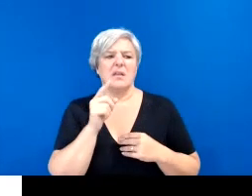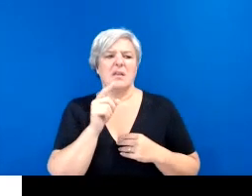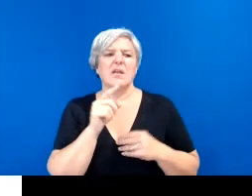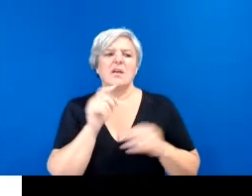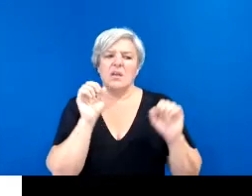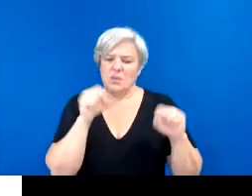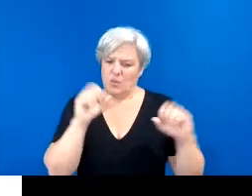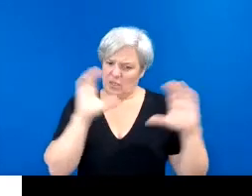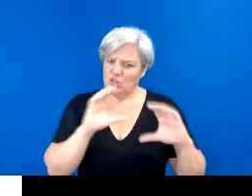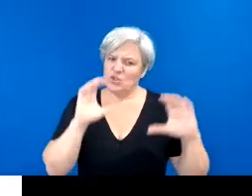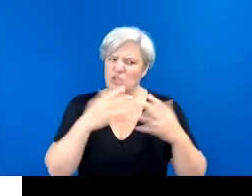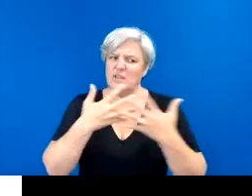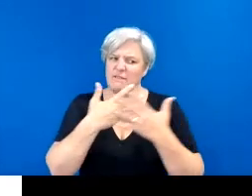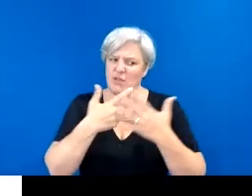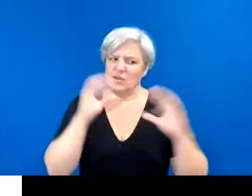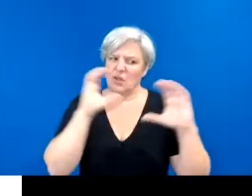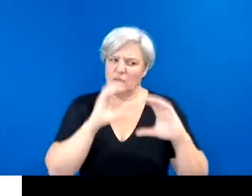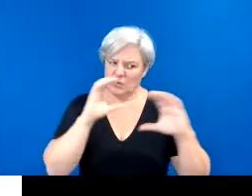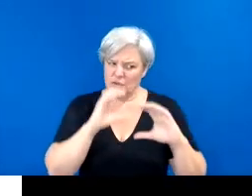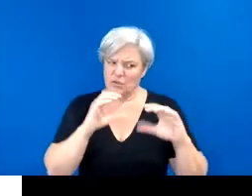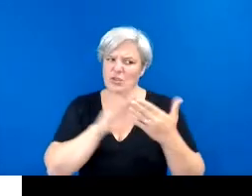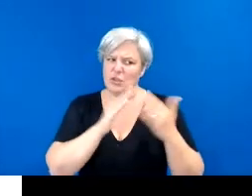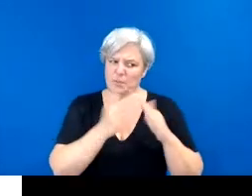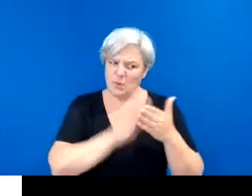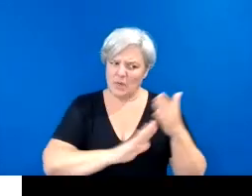you can filter your search by community college or university level.